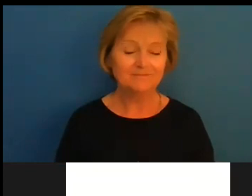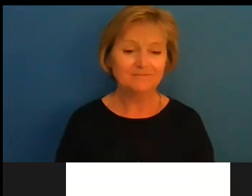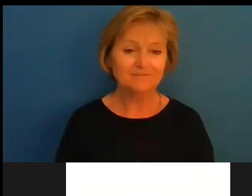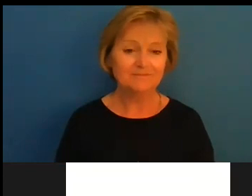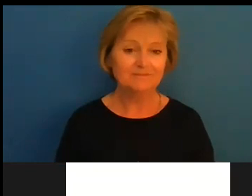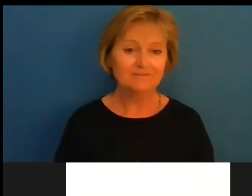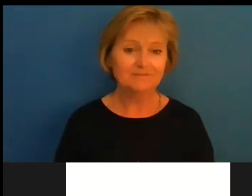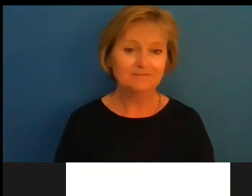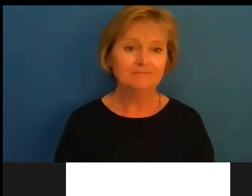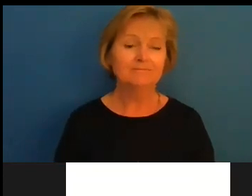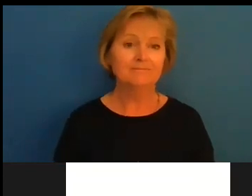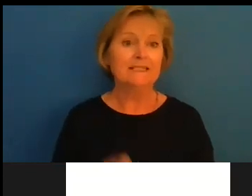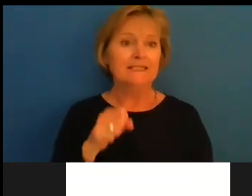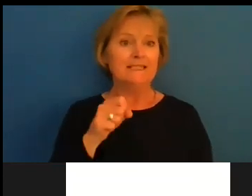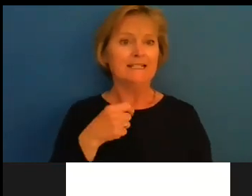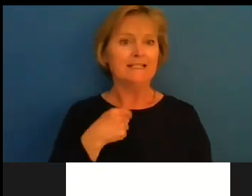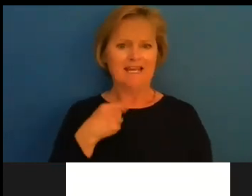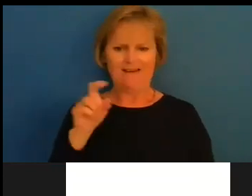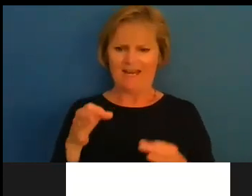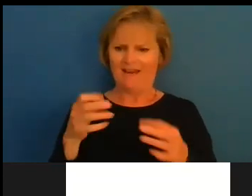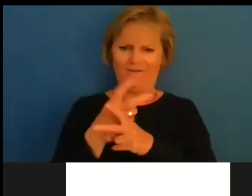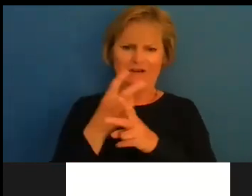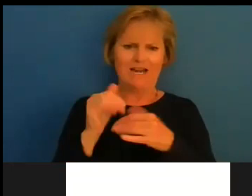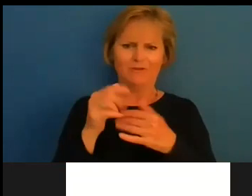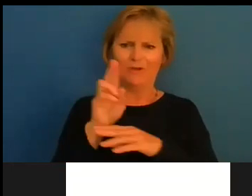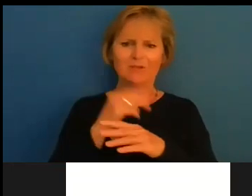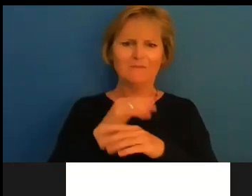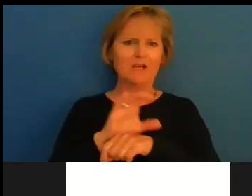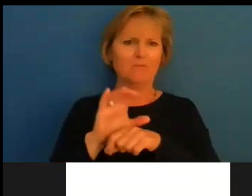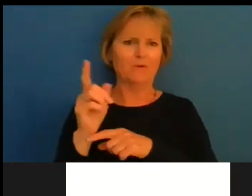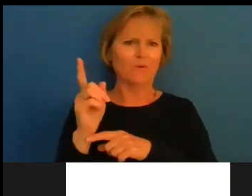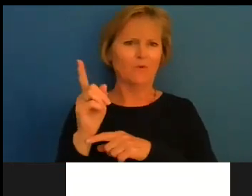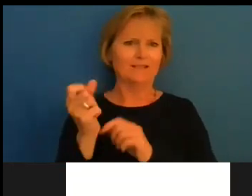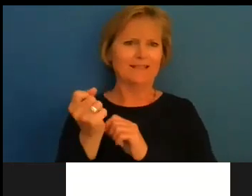Yes, I am, if I can figure out how to use my computer. Hold on one second.